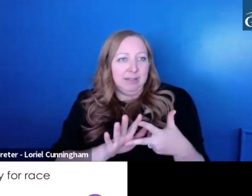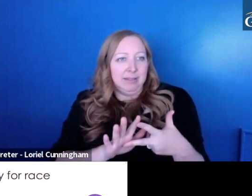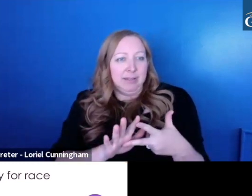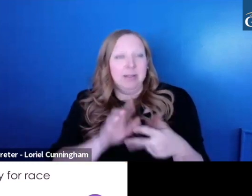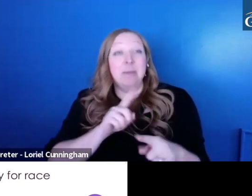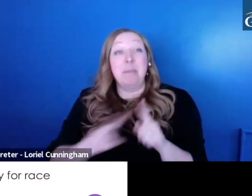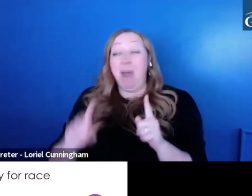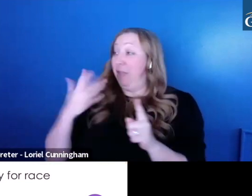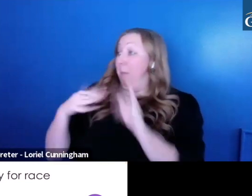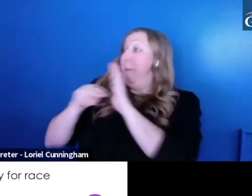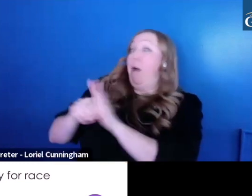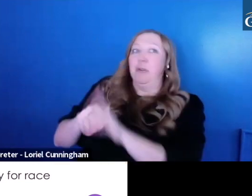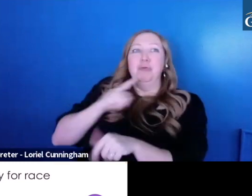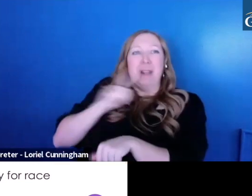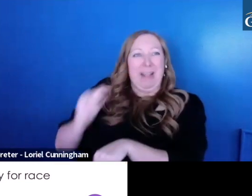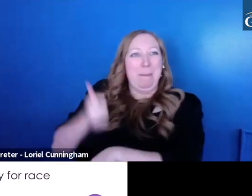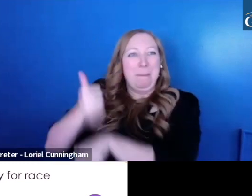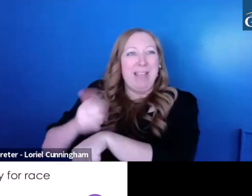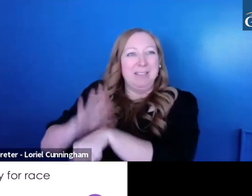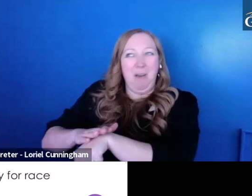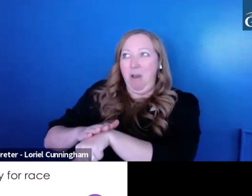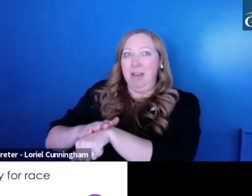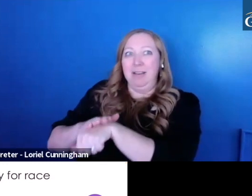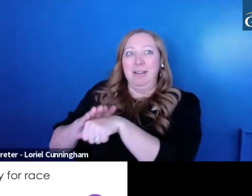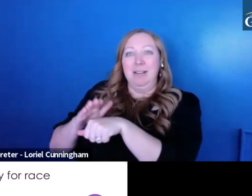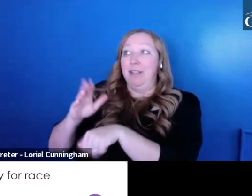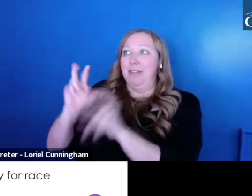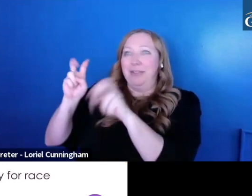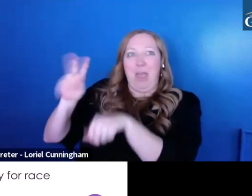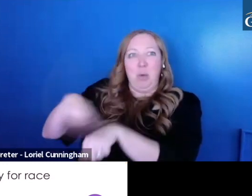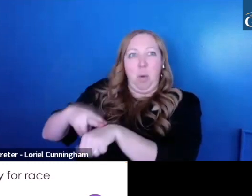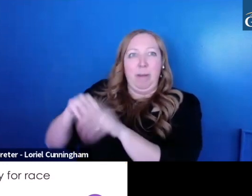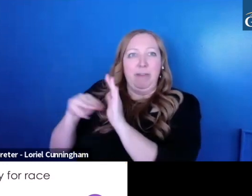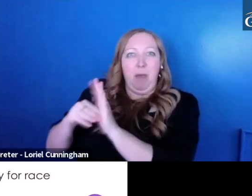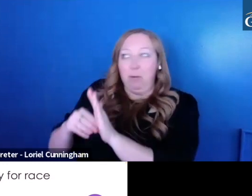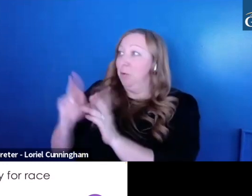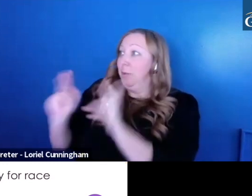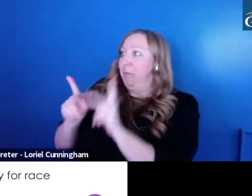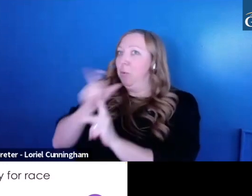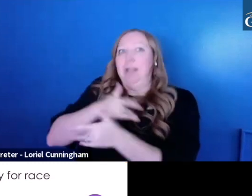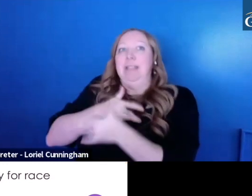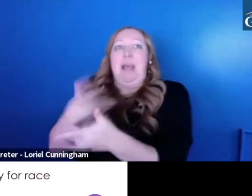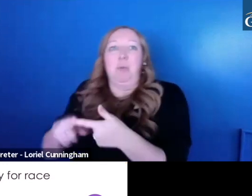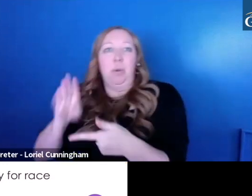population who wouldn't. This is this work of becoming the normative way in which we think about science. We build